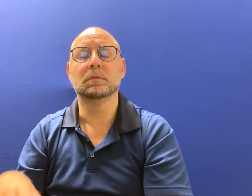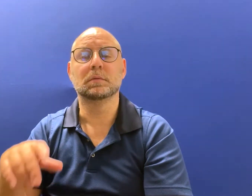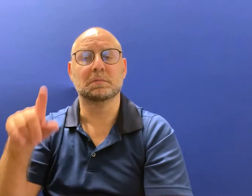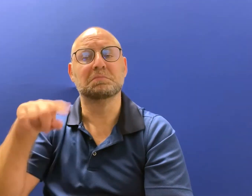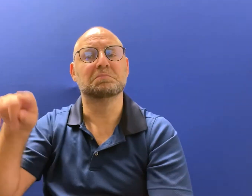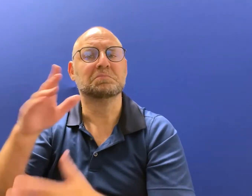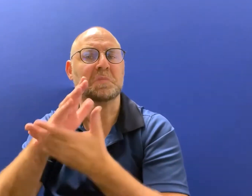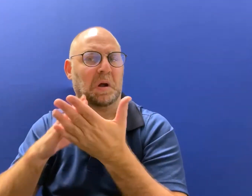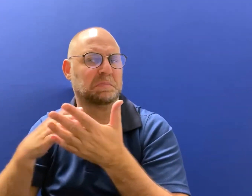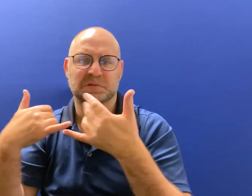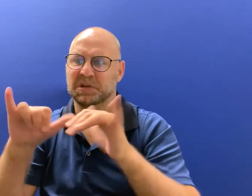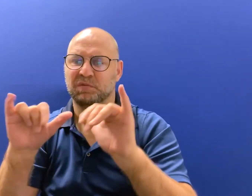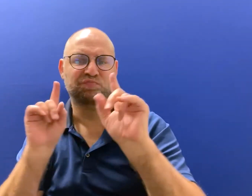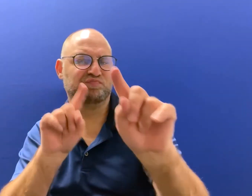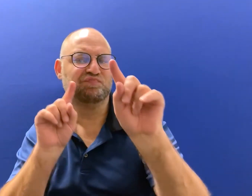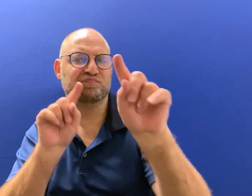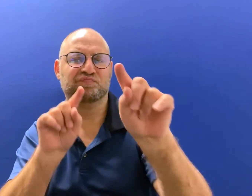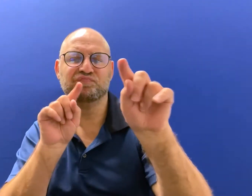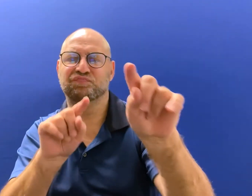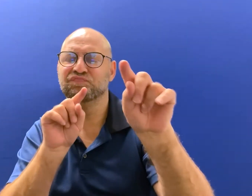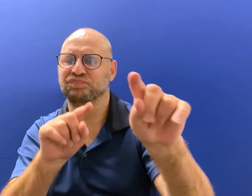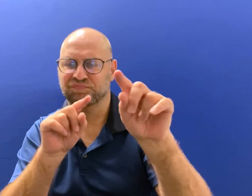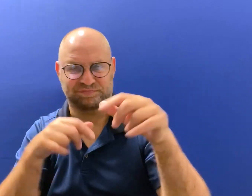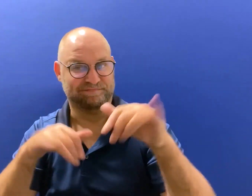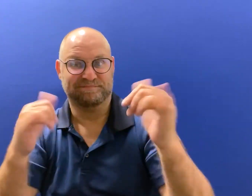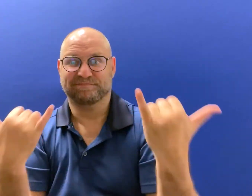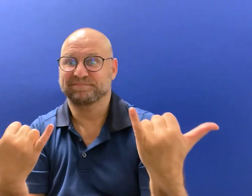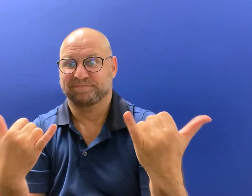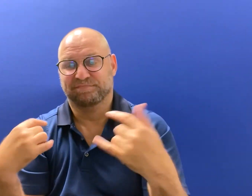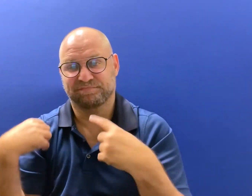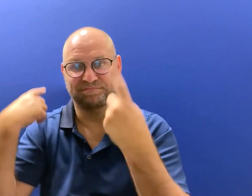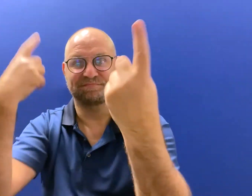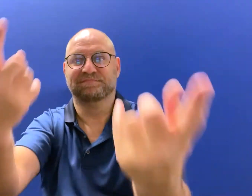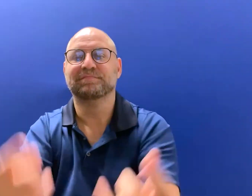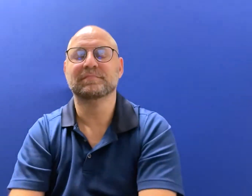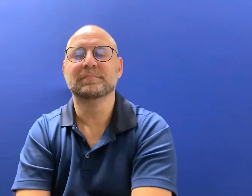Some of them still attend DQMO events today.